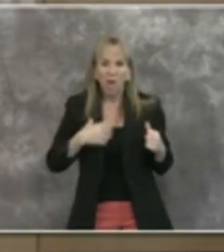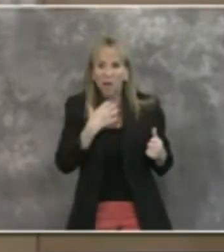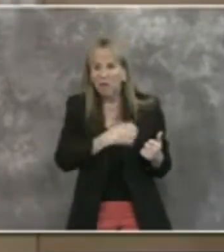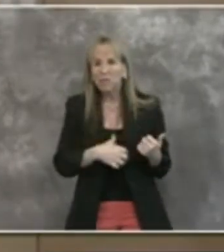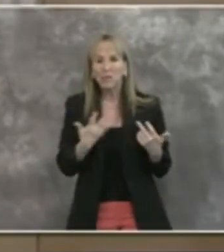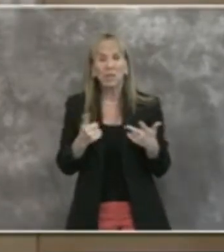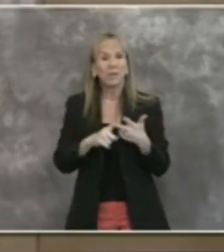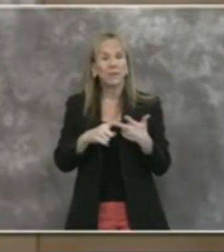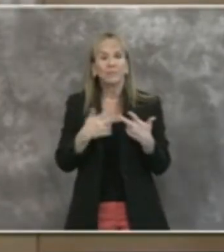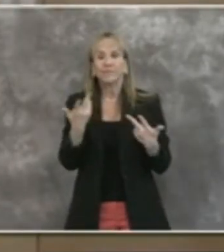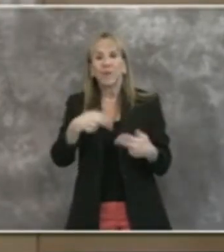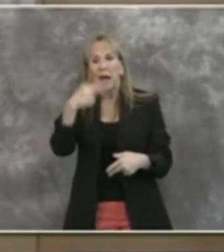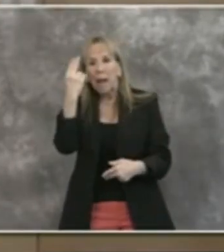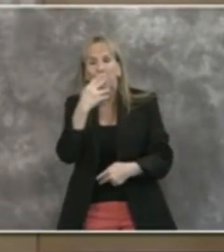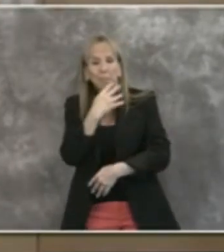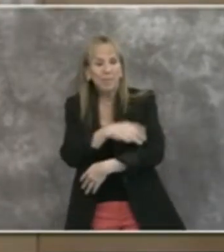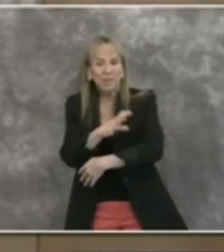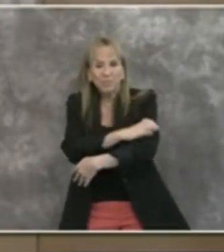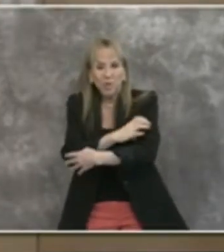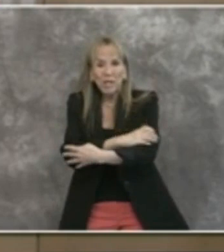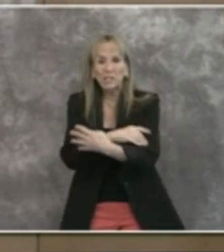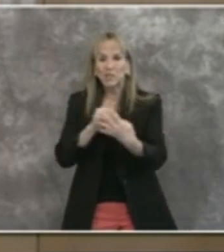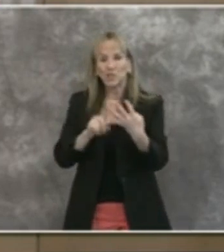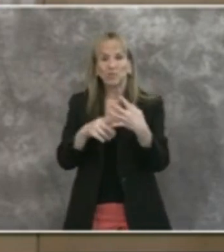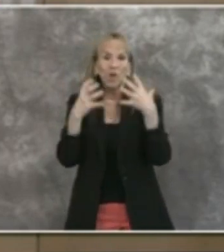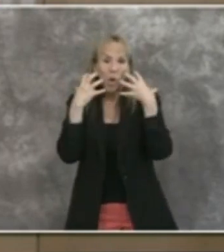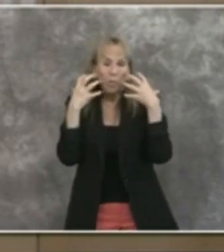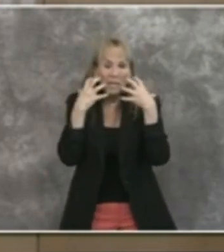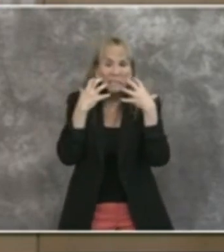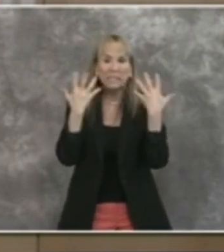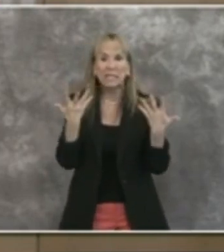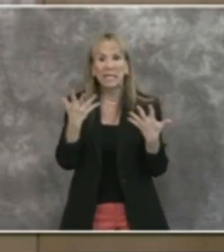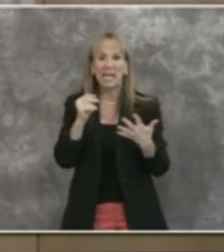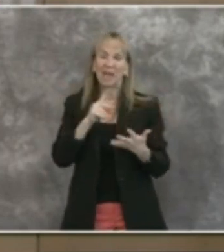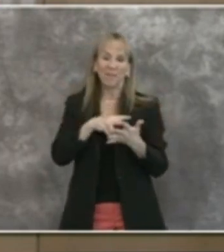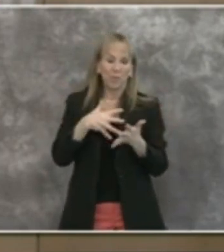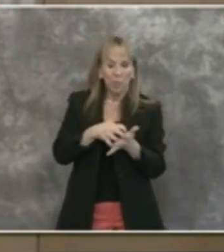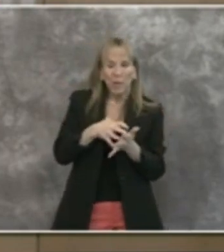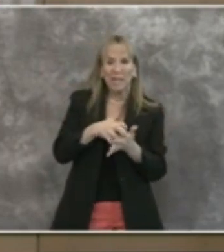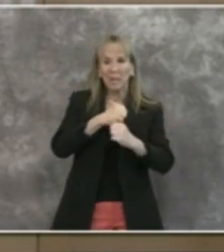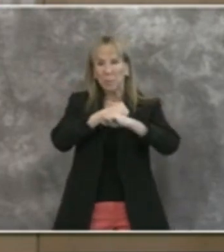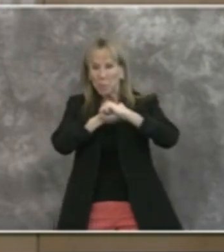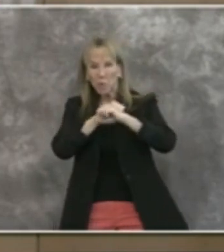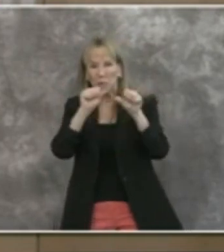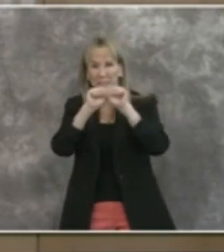DIFFERENTLY. EVERY FLU SEASON. WE TELL PEOPLE IF YOU HAVE UNDERLYING MEDICAL CONDITIONS YOU ARE AT GREATER RISK FOR